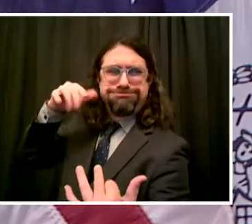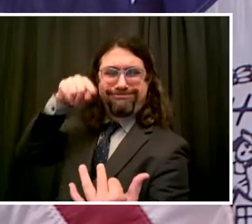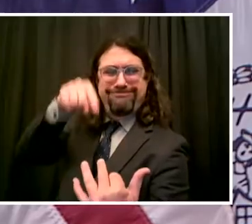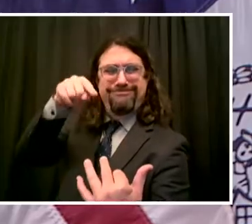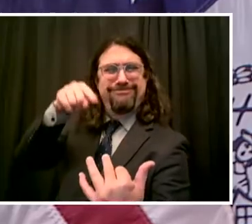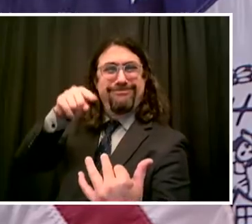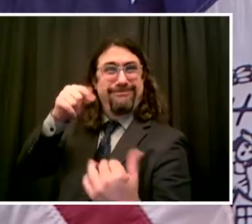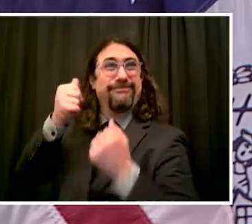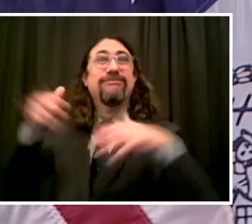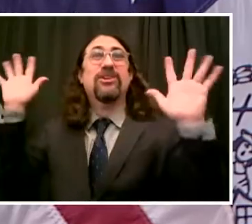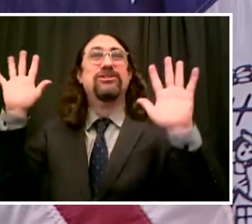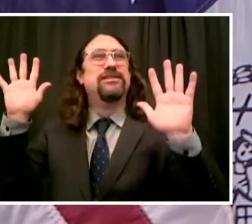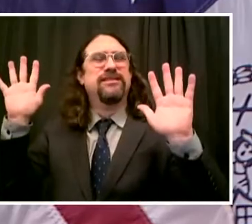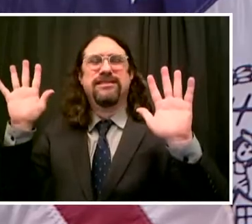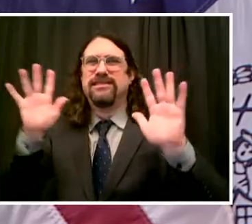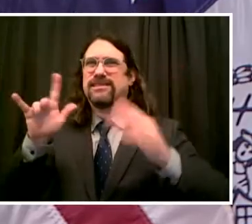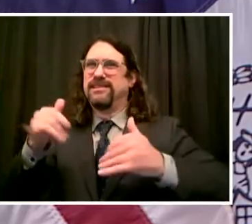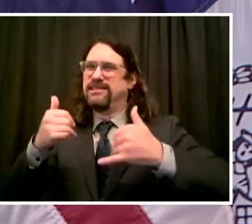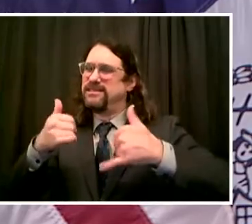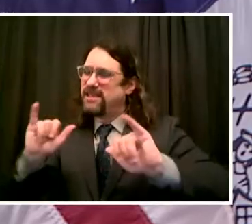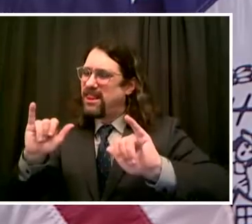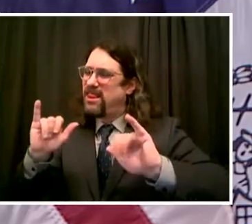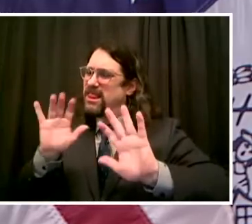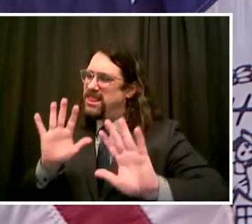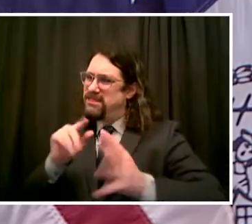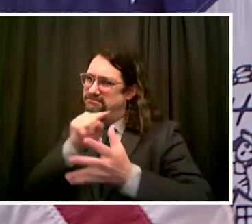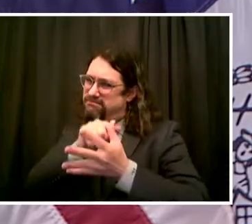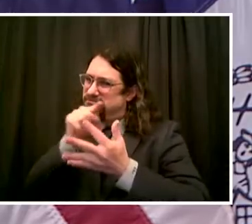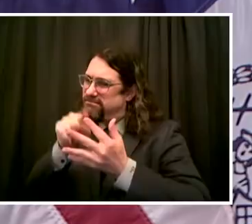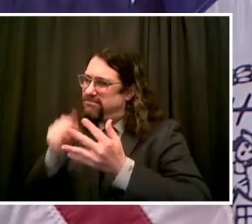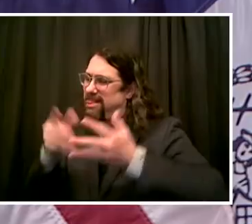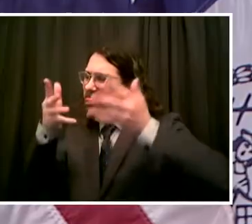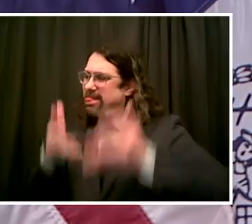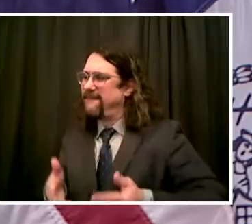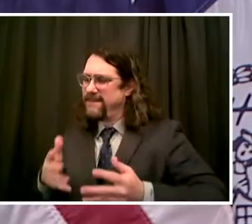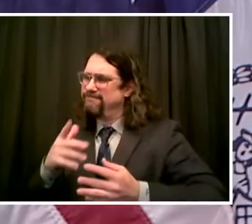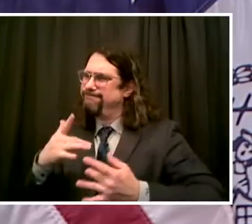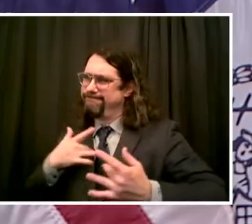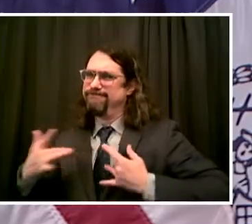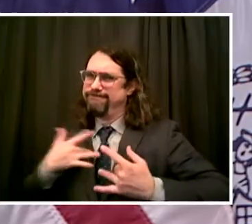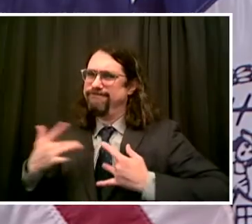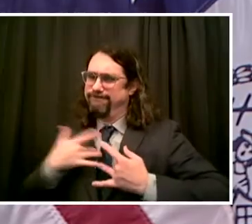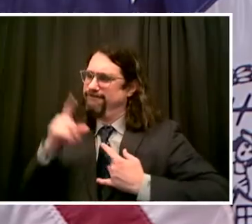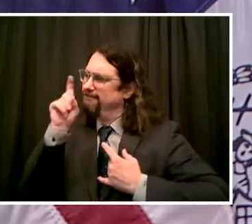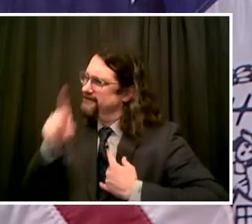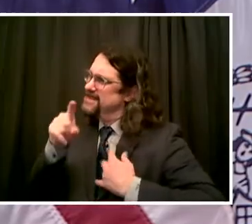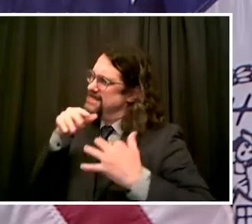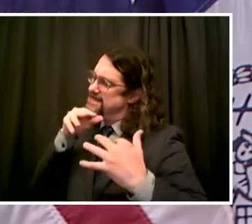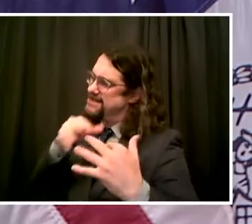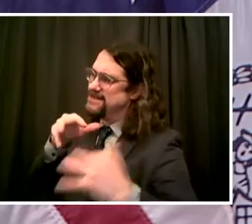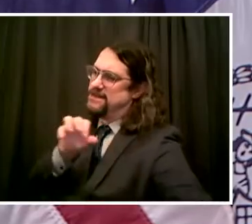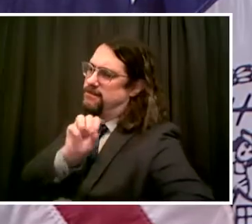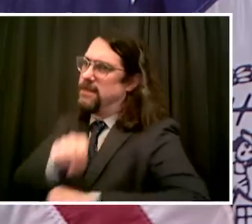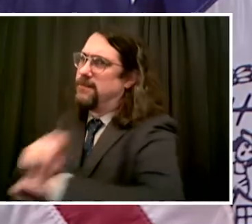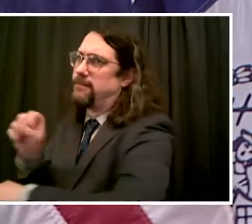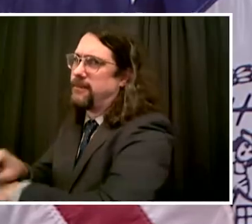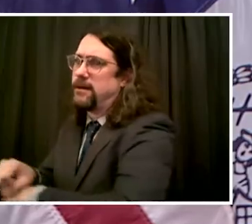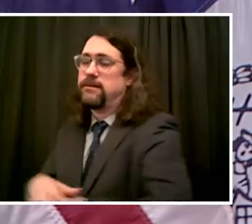THE HEALTH CARE DISPARITIE ISN PARTICULAR THAT HAVE BEEN SO STIRKIG NAND